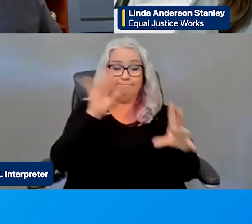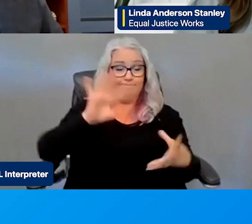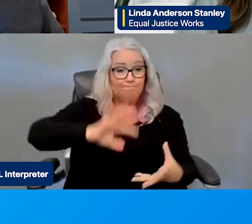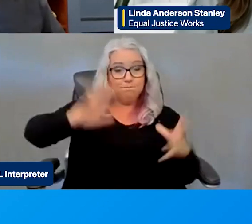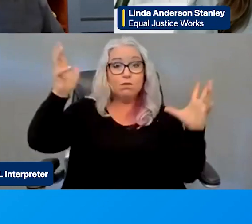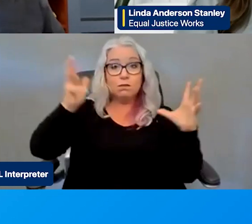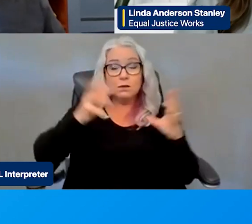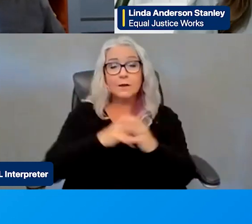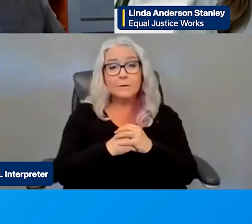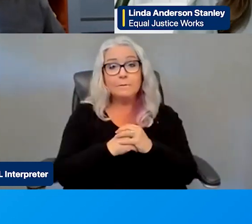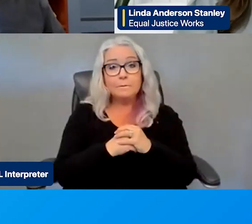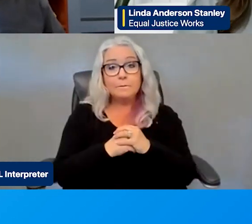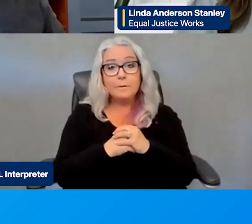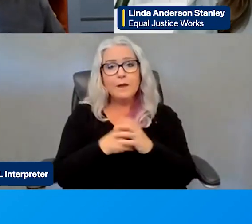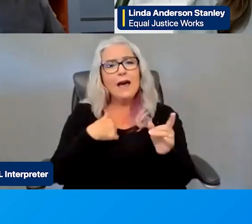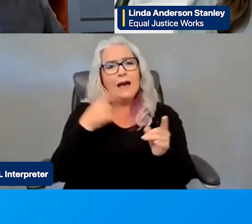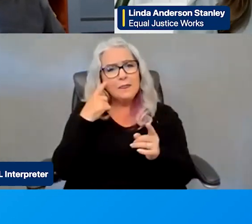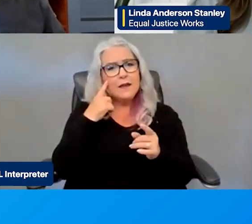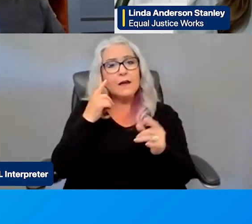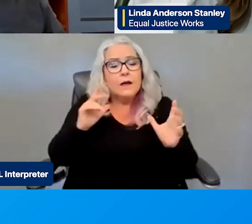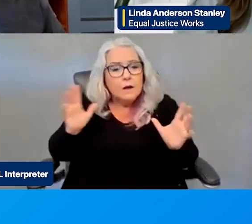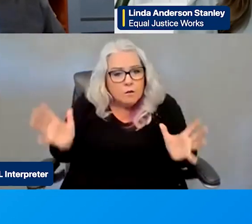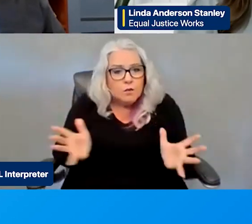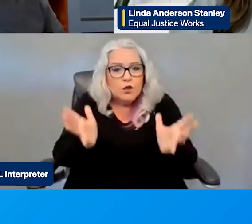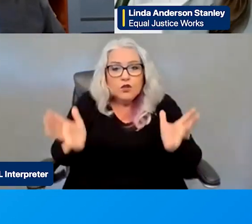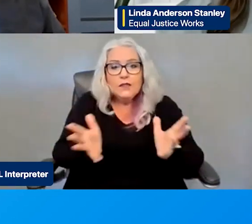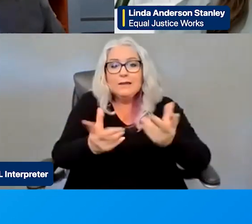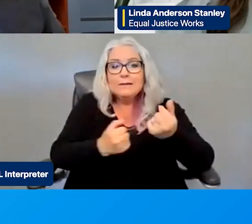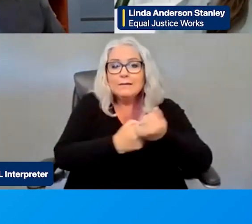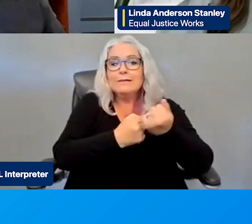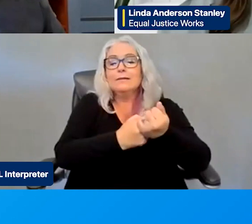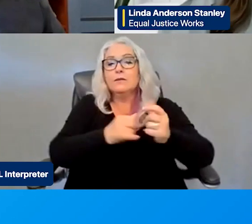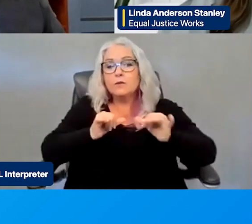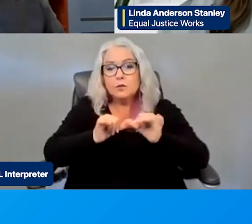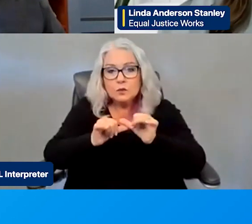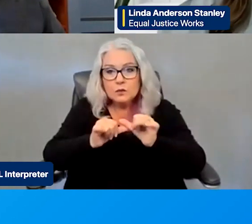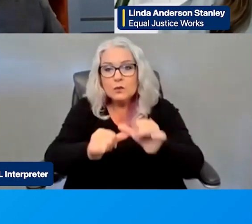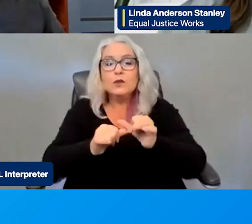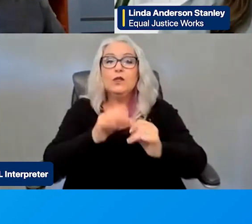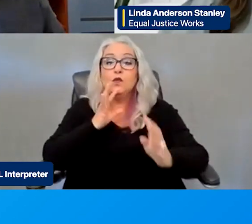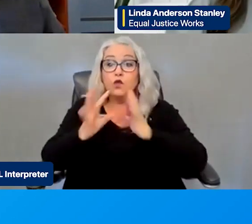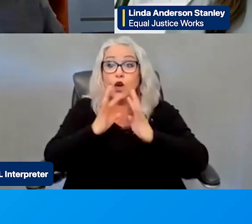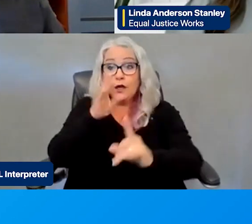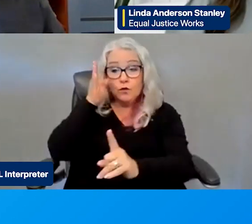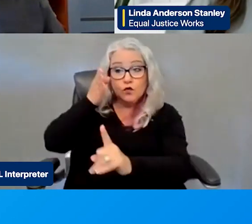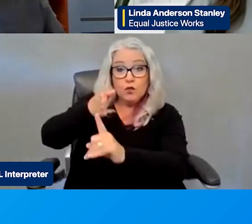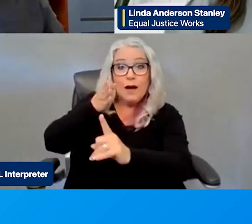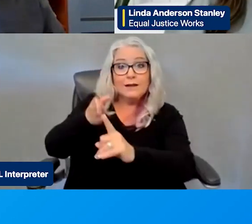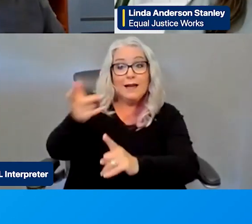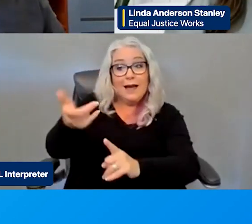I think that pushing for those narrative changes, sticking with the people directly and having the media and having the Government know that you're